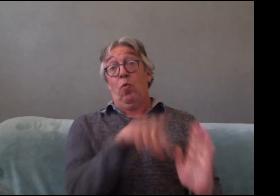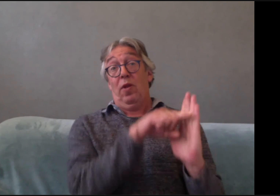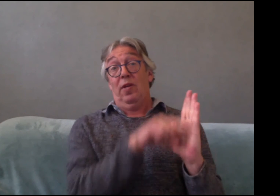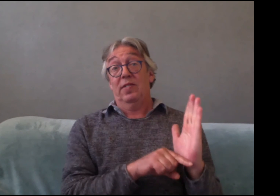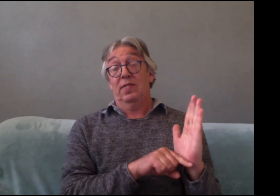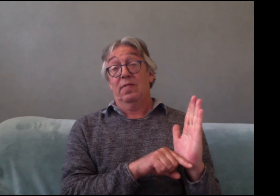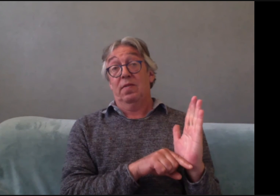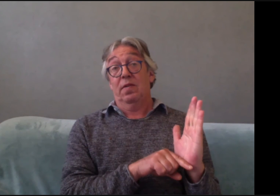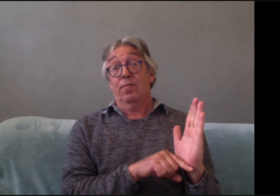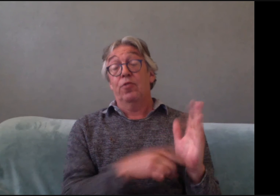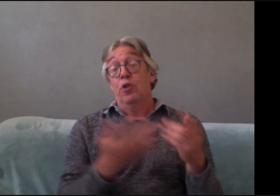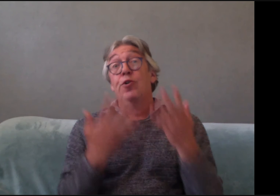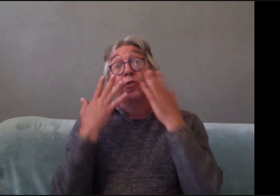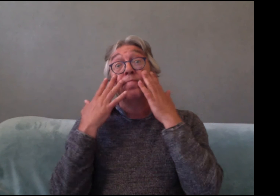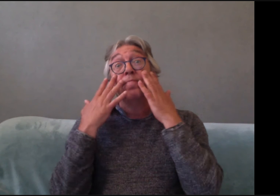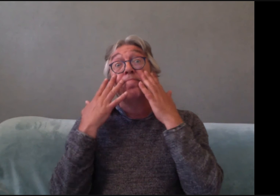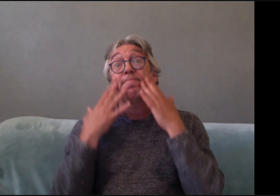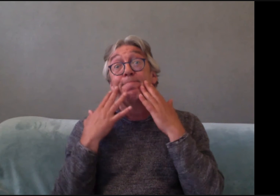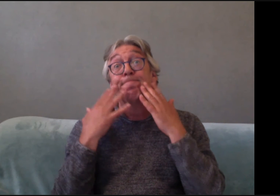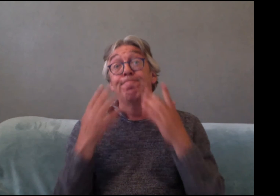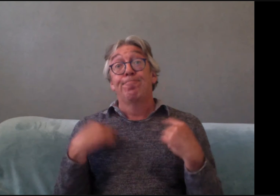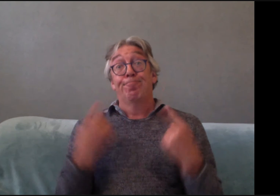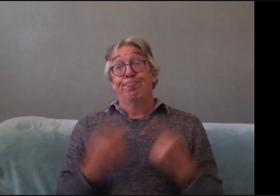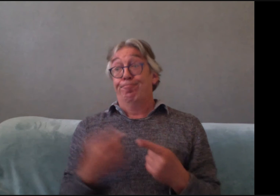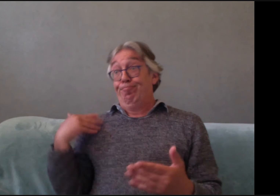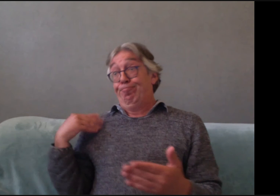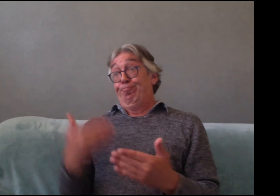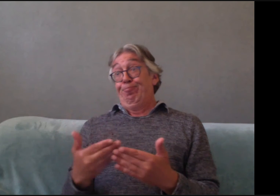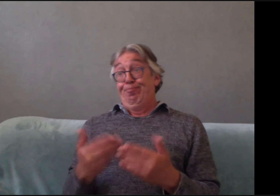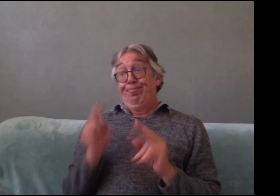and I already mentioned this from the implementation